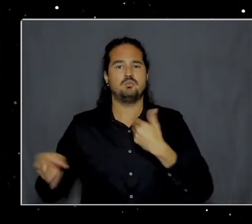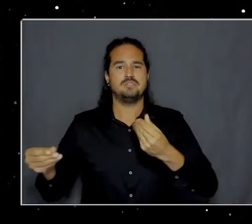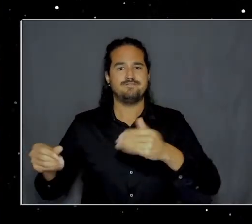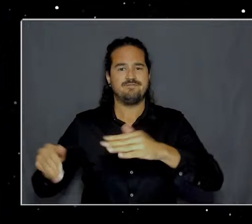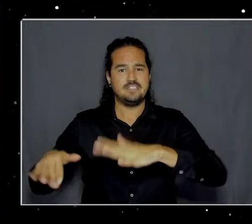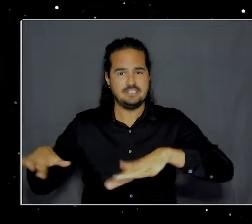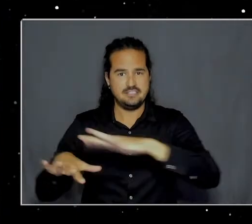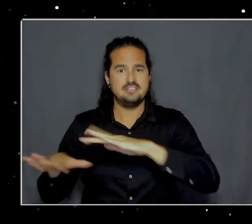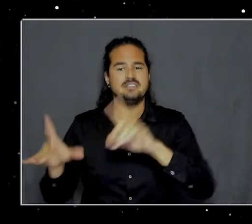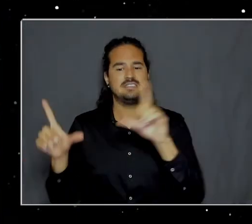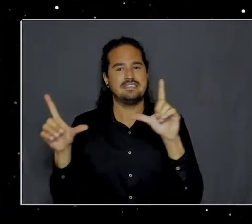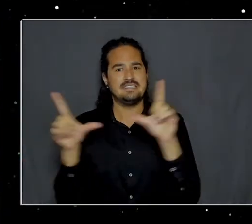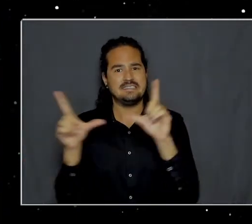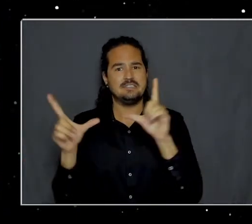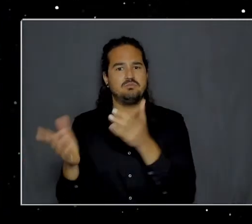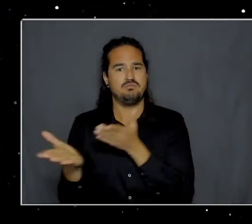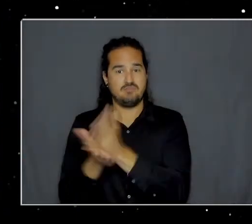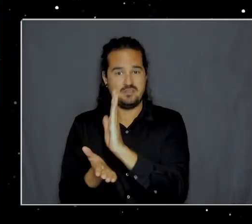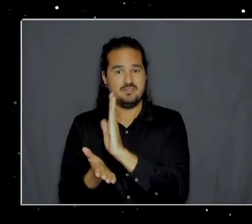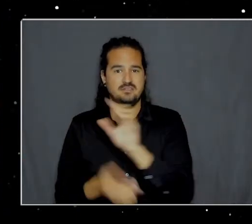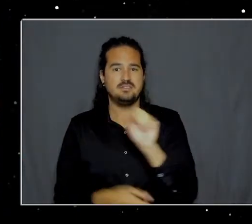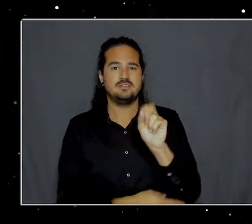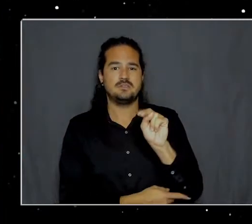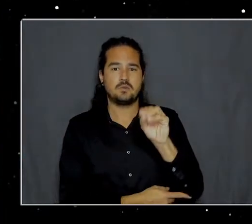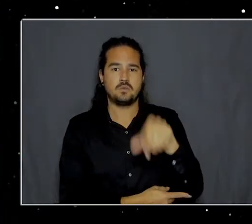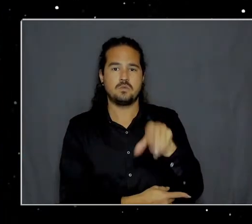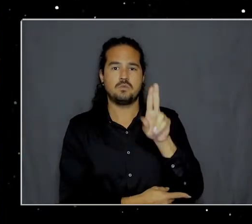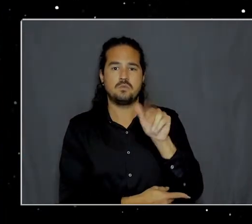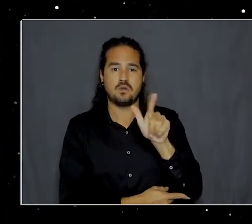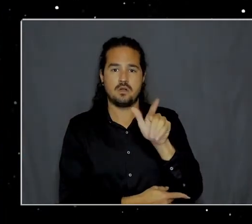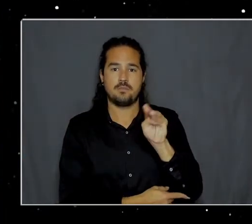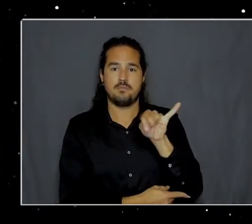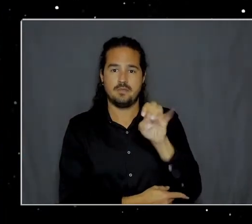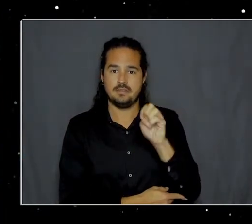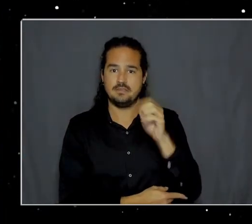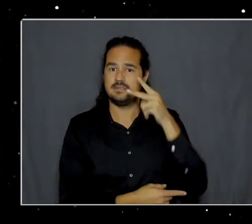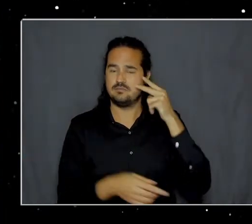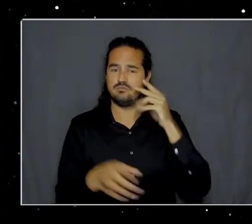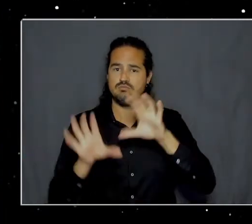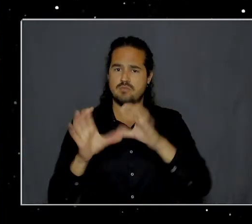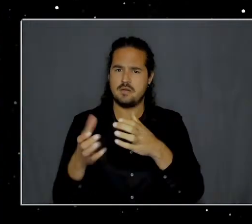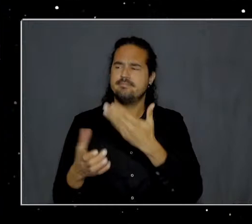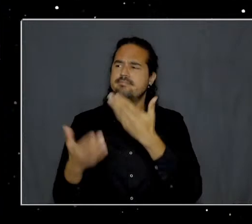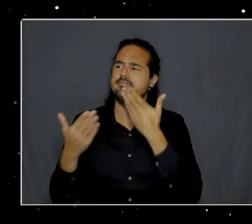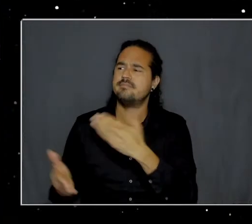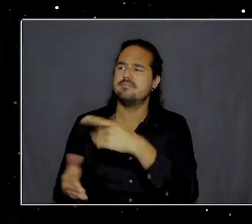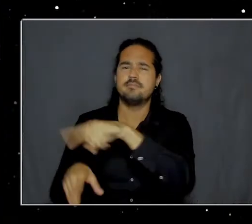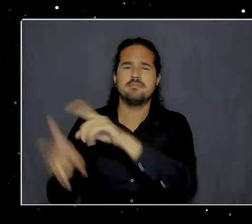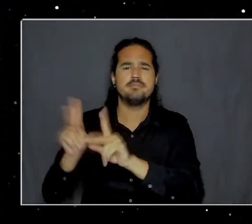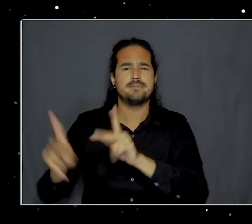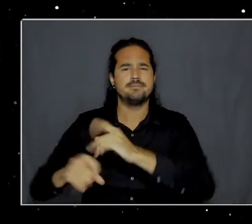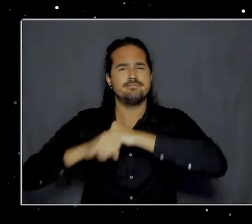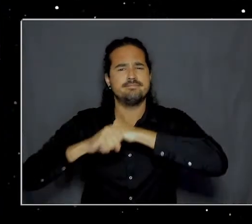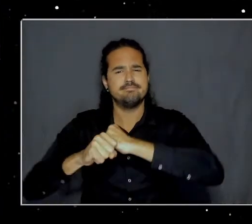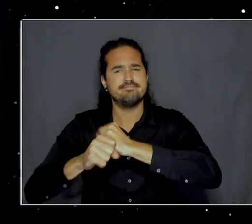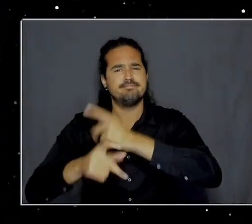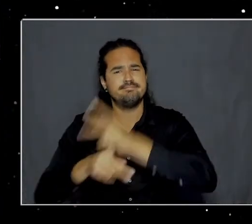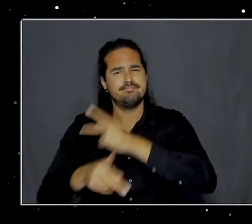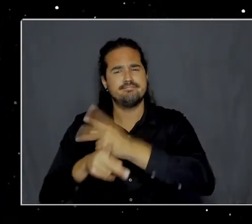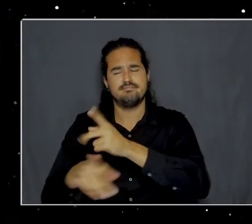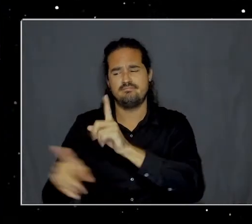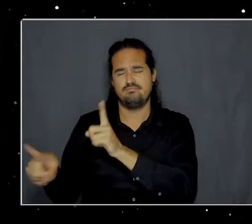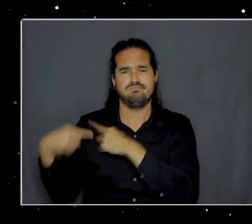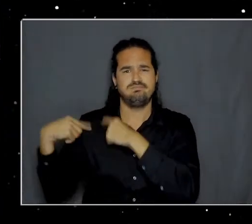SNOQUALMIE INDIAN TRIBE,